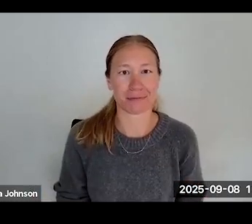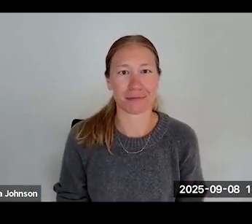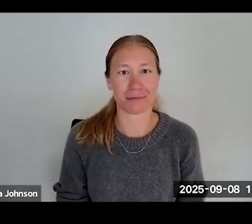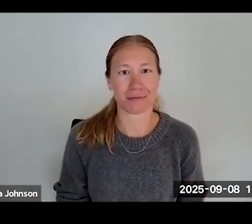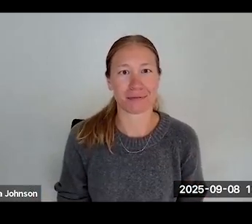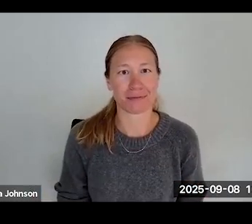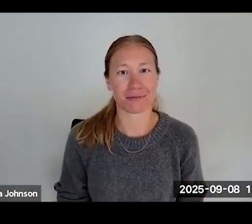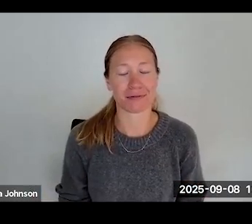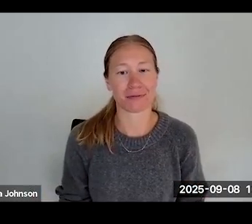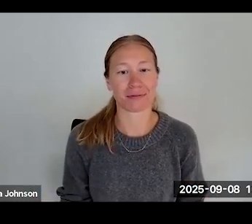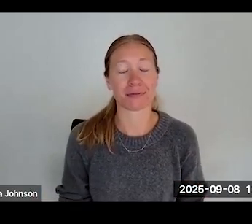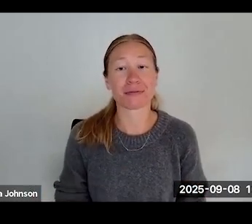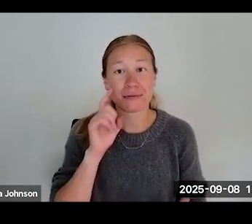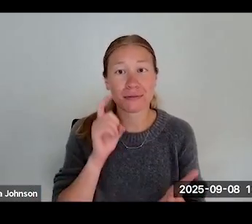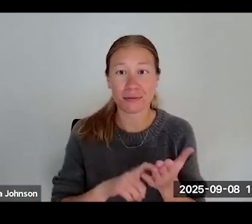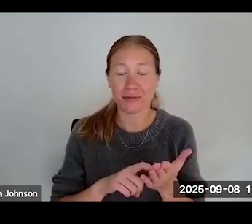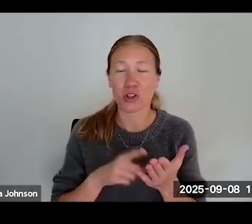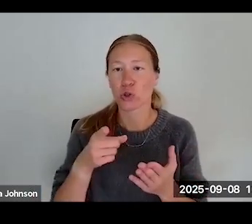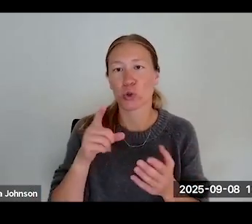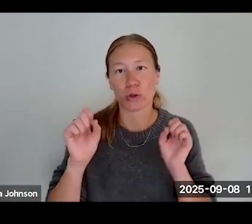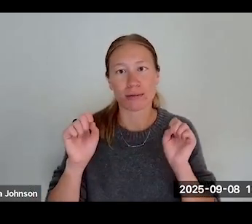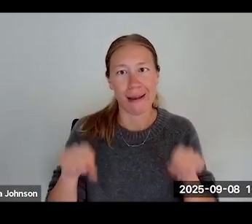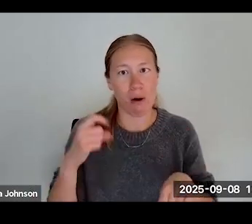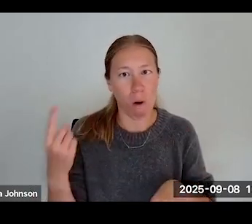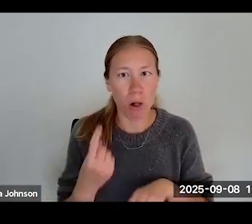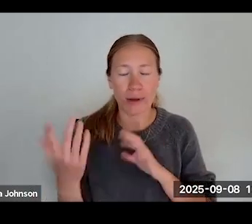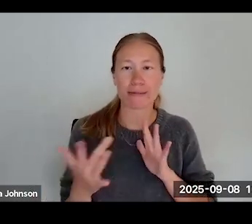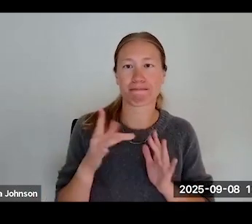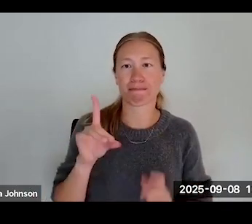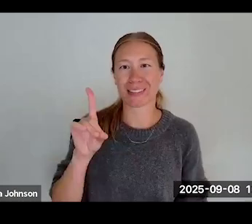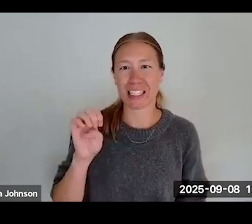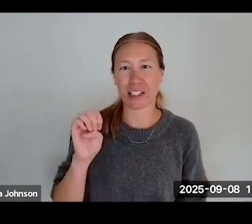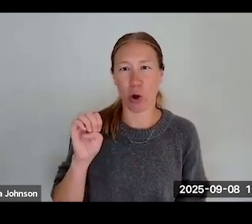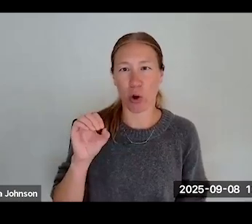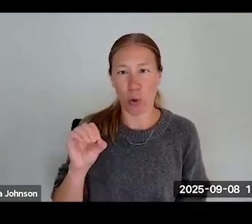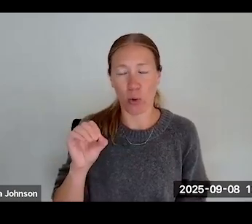Again, we'll note that you should always work with DEO for these two exception areas.